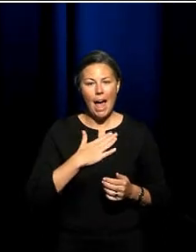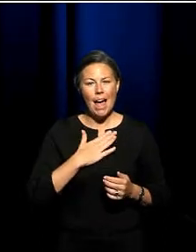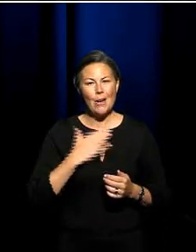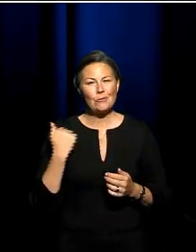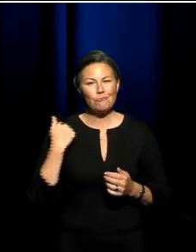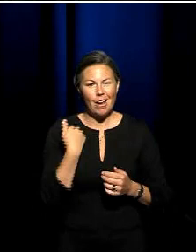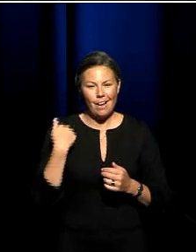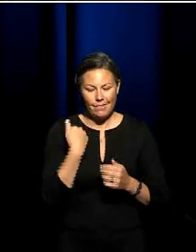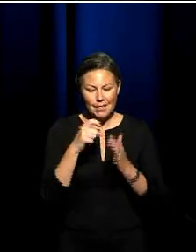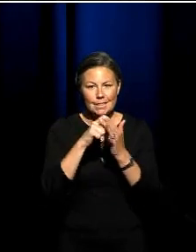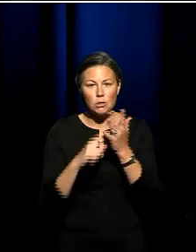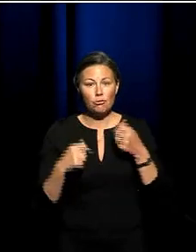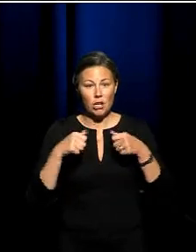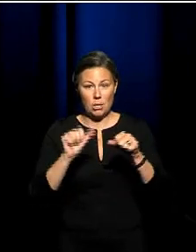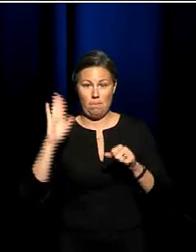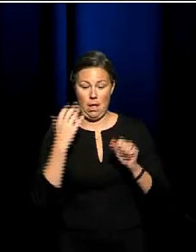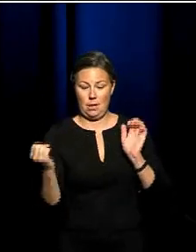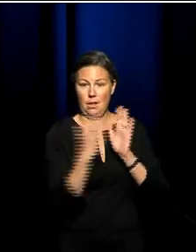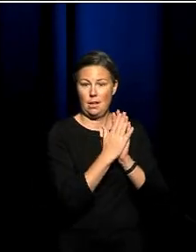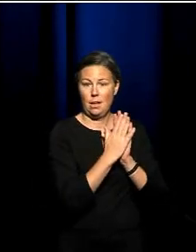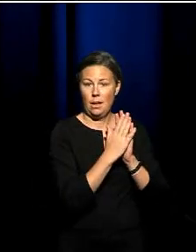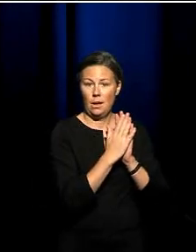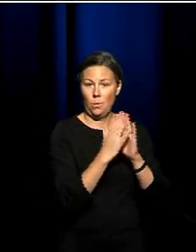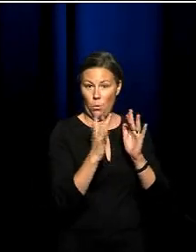been published on the website and the Commission will continue to refine this